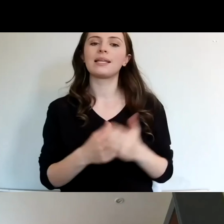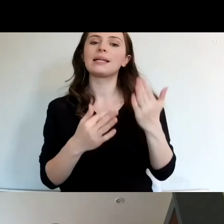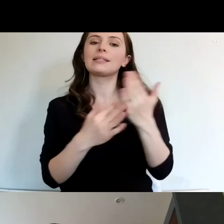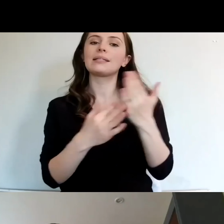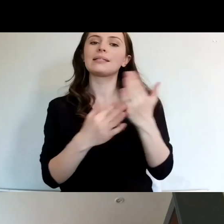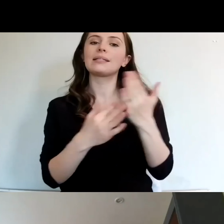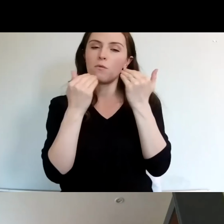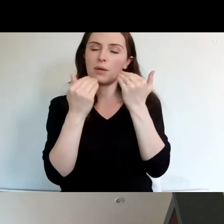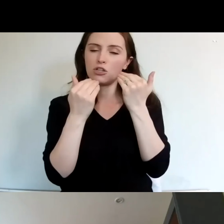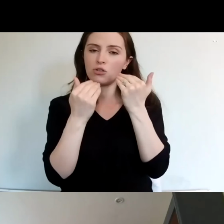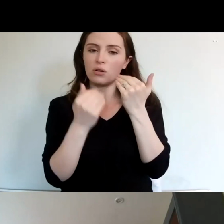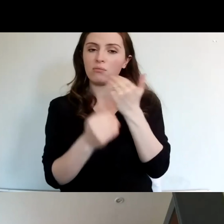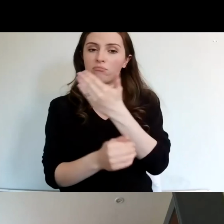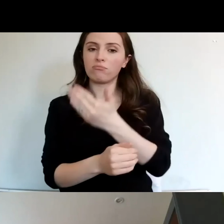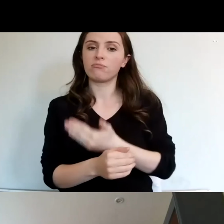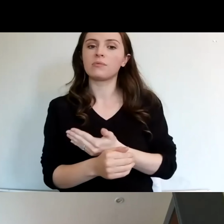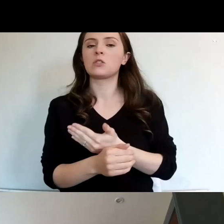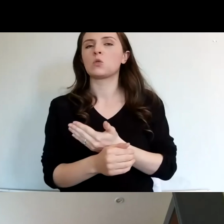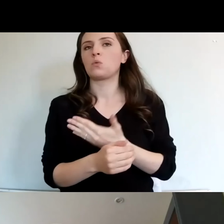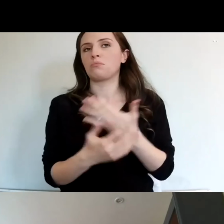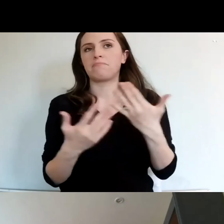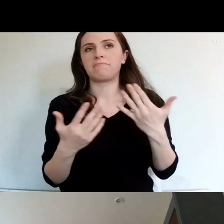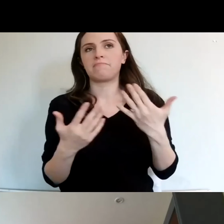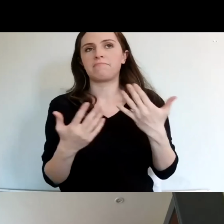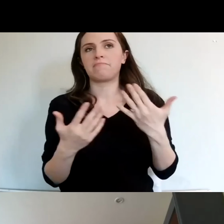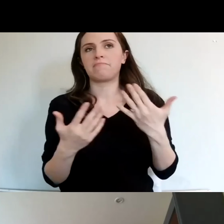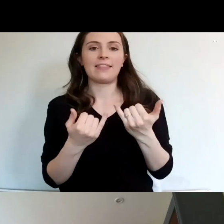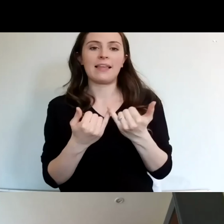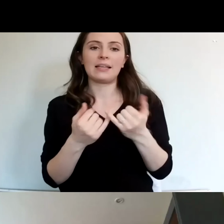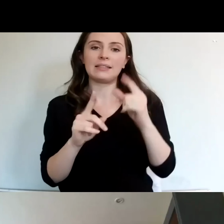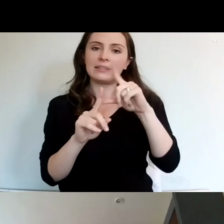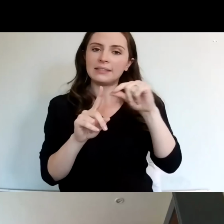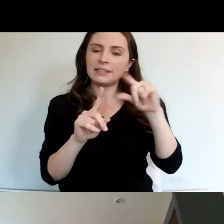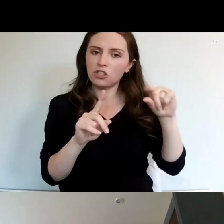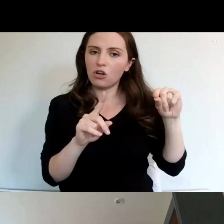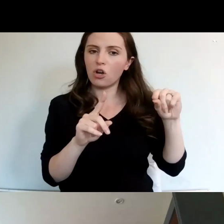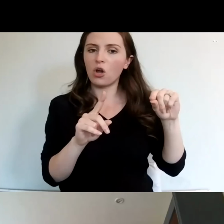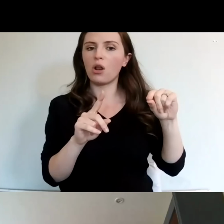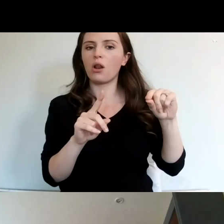so making sure that we address things like digital spoken and signed information